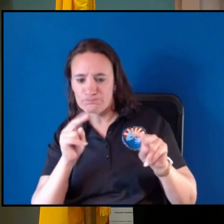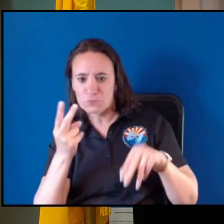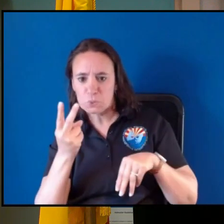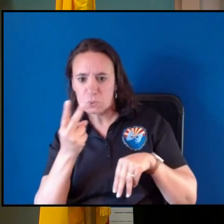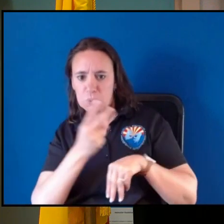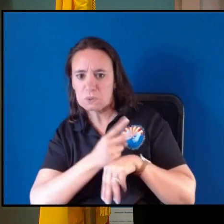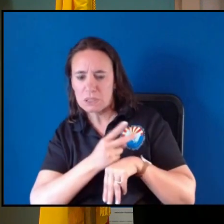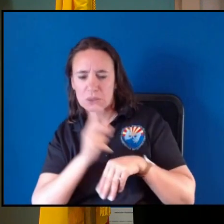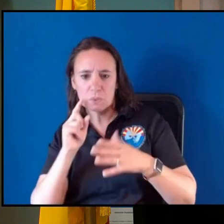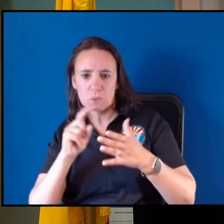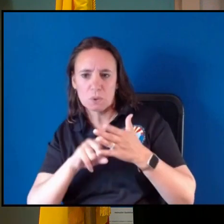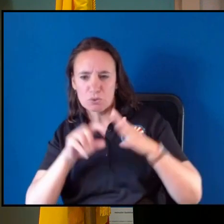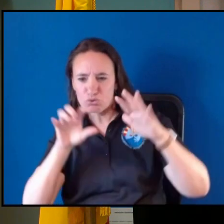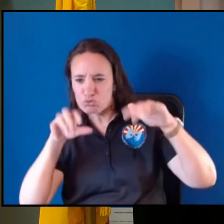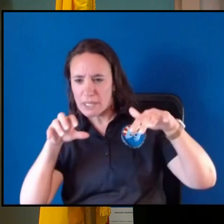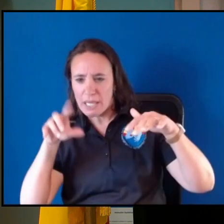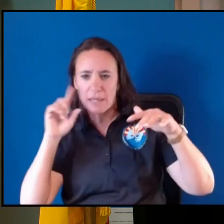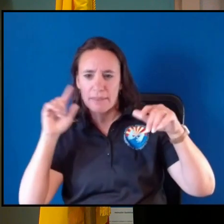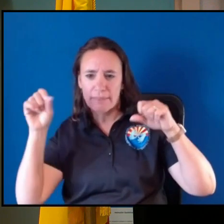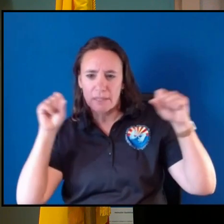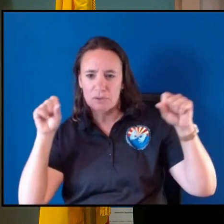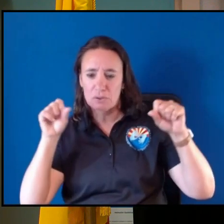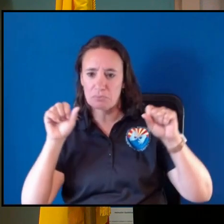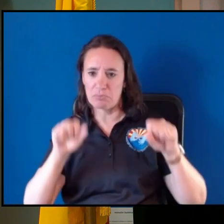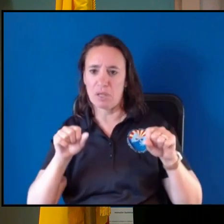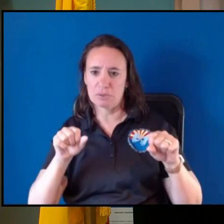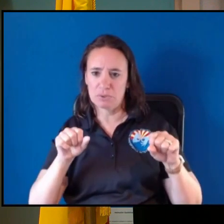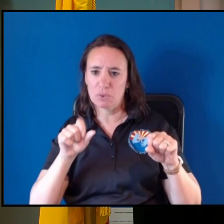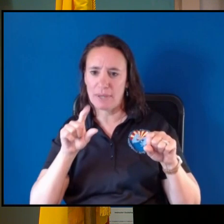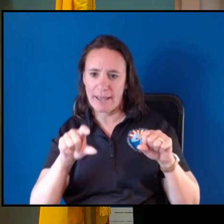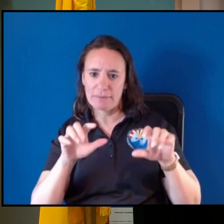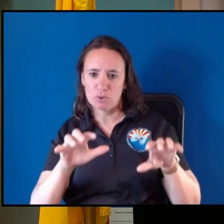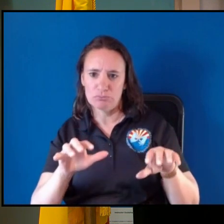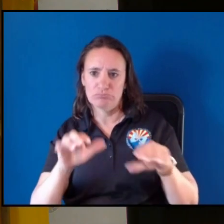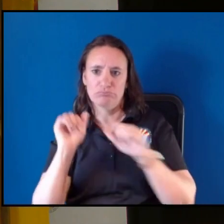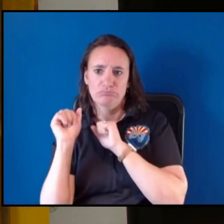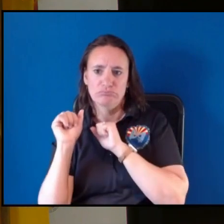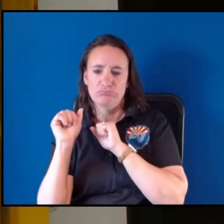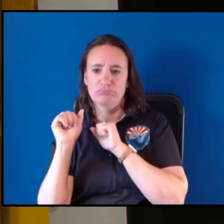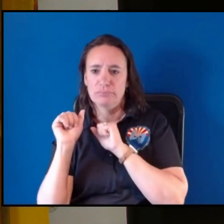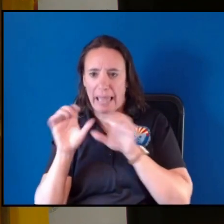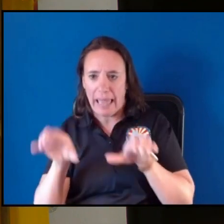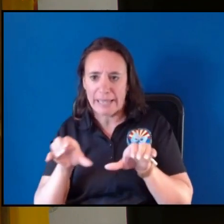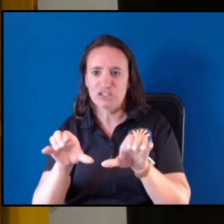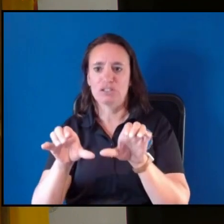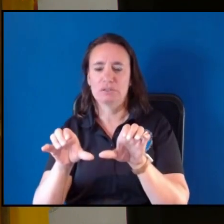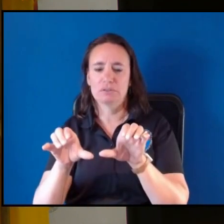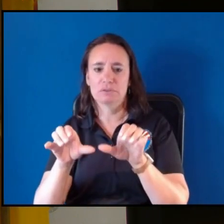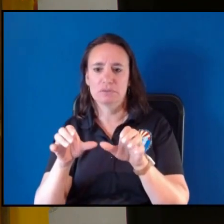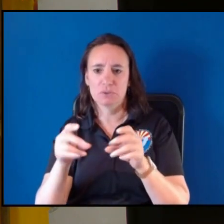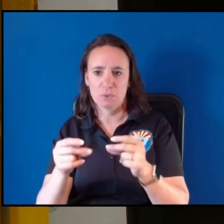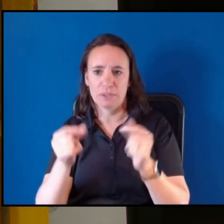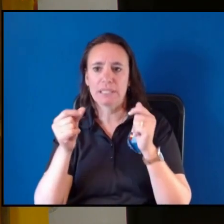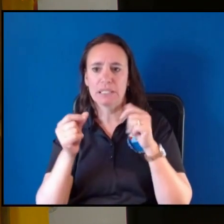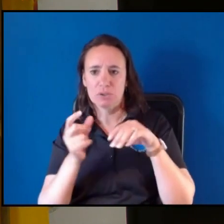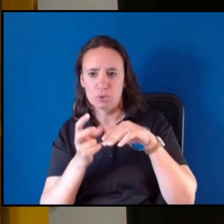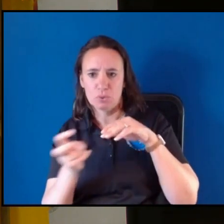it's possible that you'll need to take big action pretty quick to get up out of that drainage, alright? So, I just to kind of